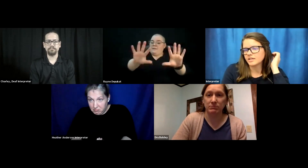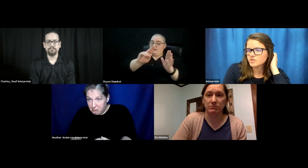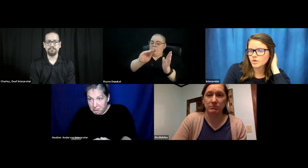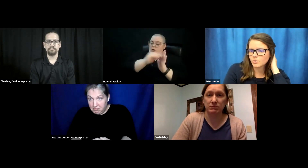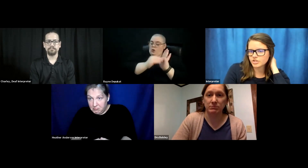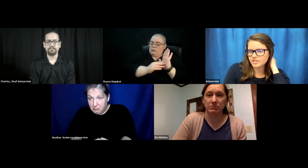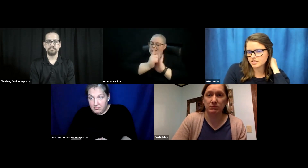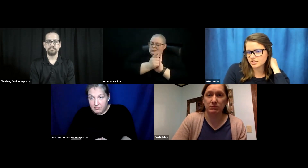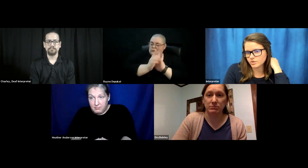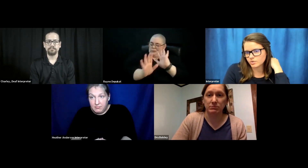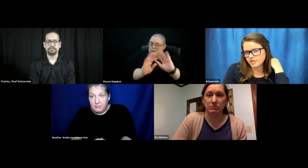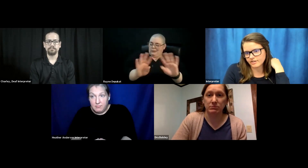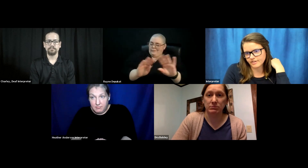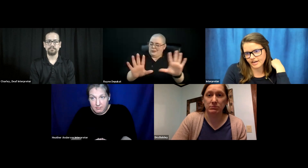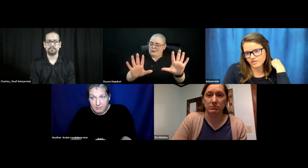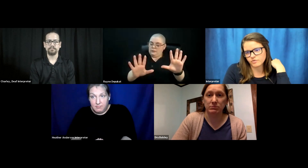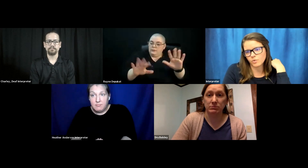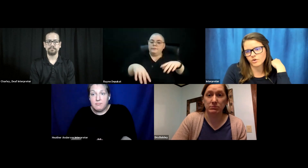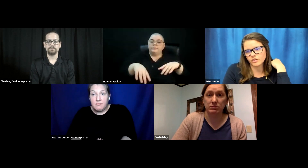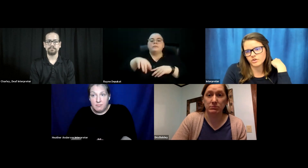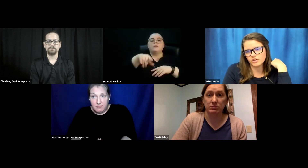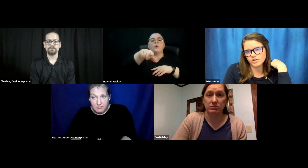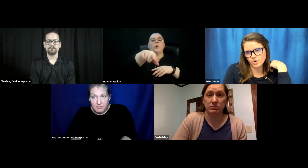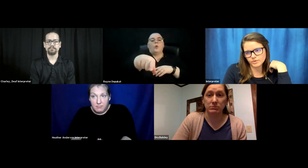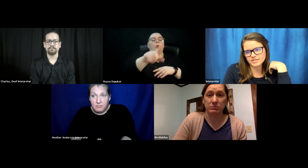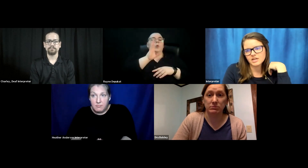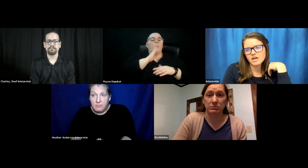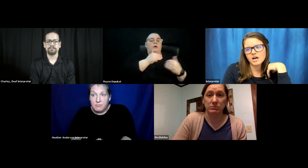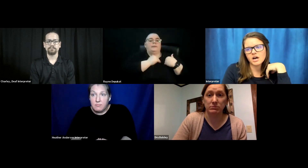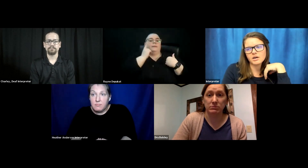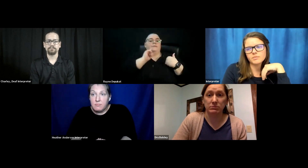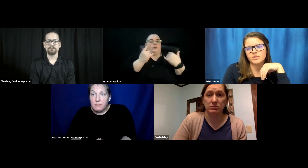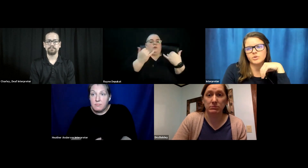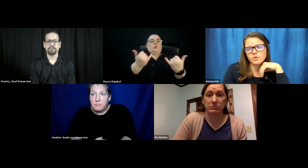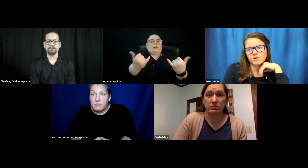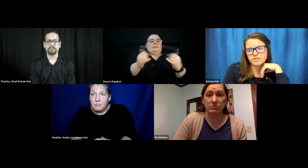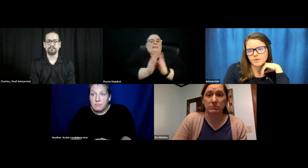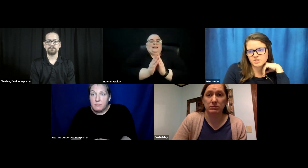Okay. So just to clarify for the, the notes.